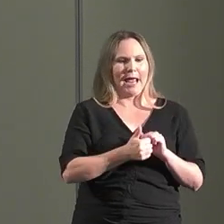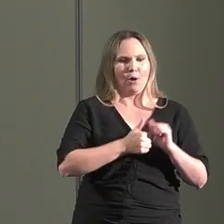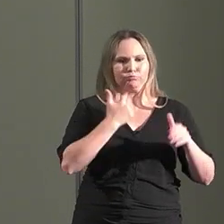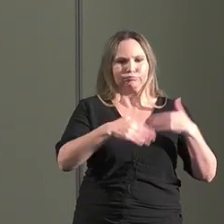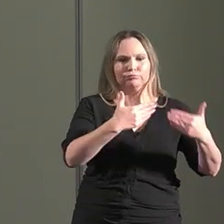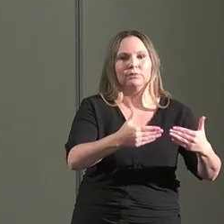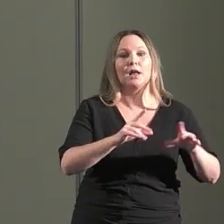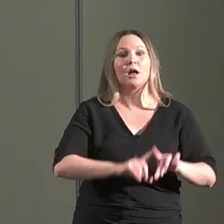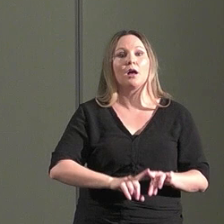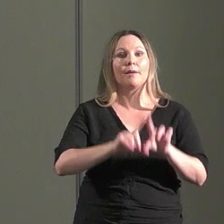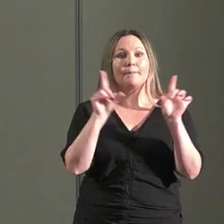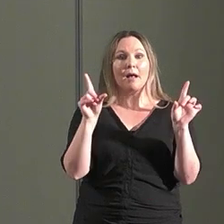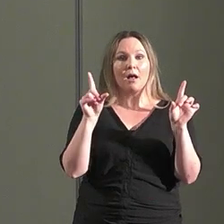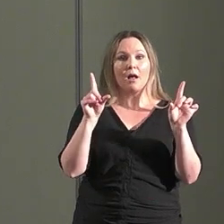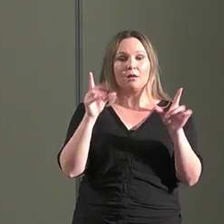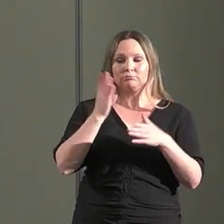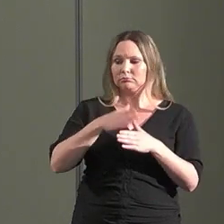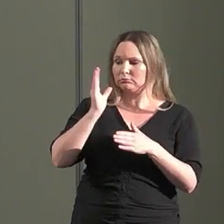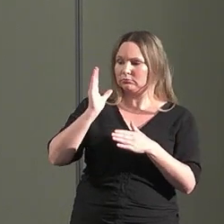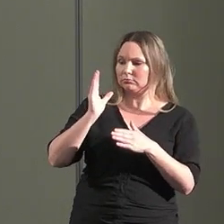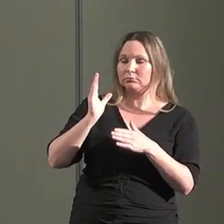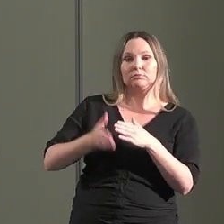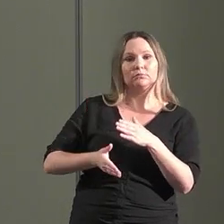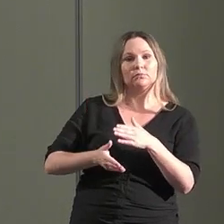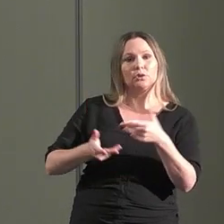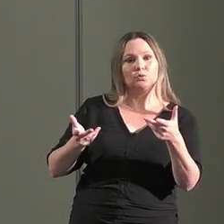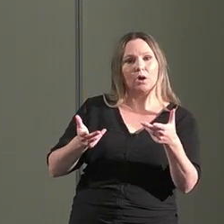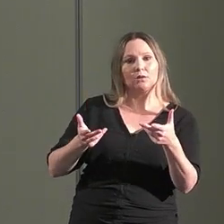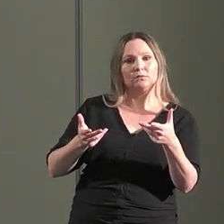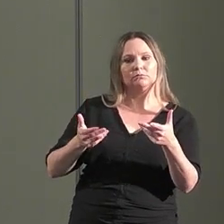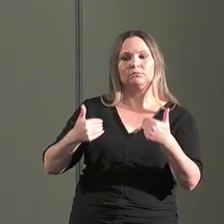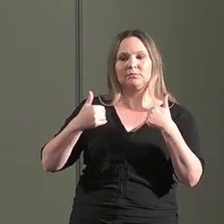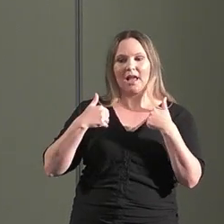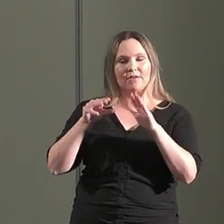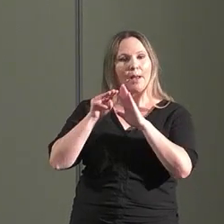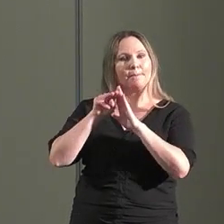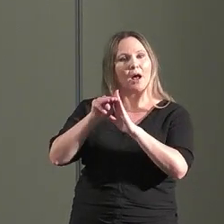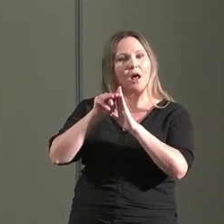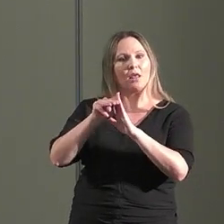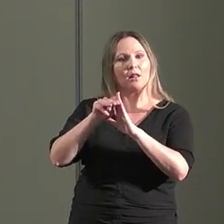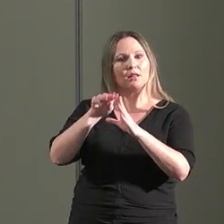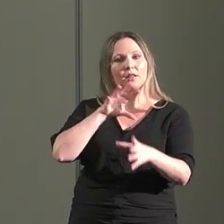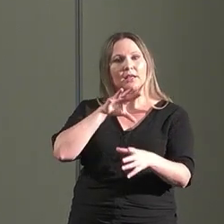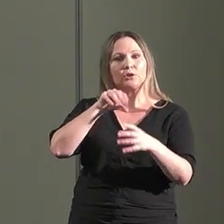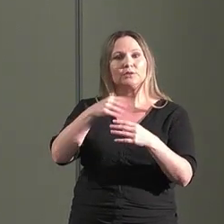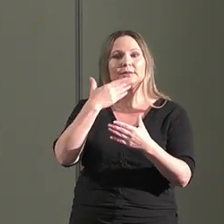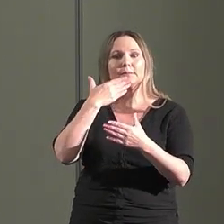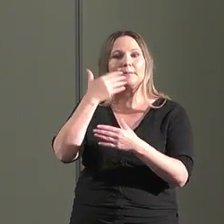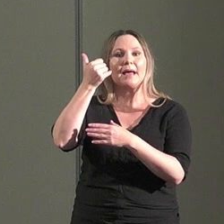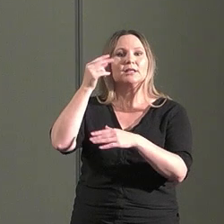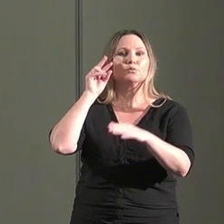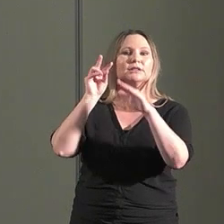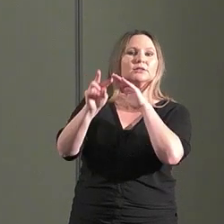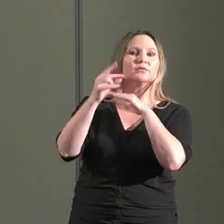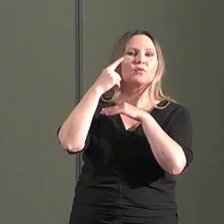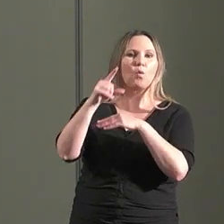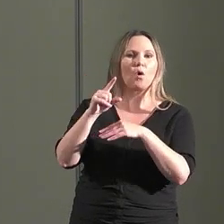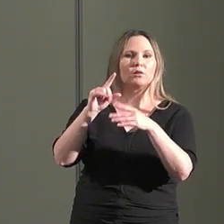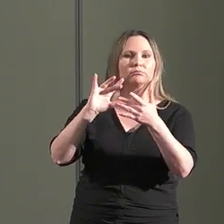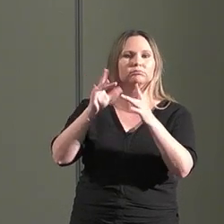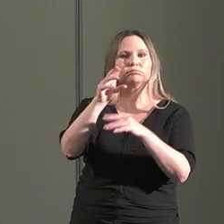In the end we had a model that includes the best predictors of web accessibility in some